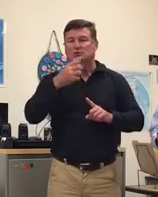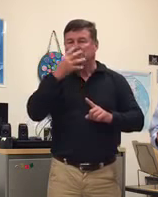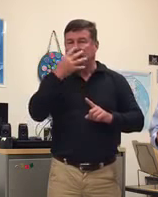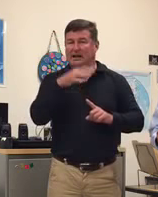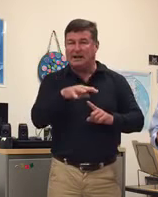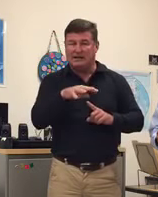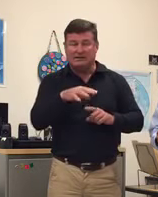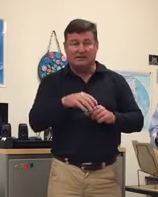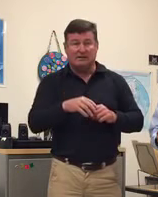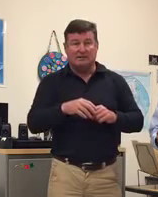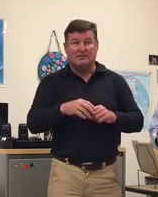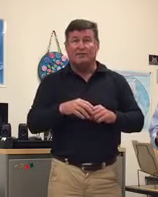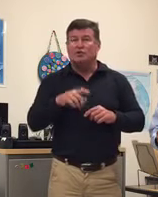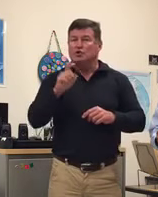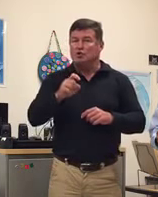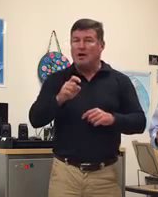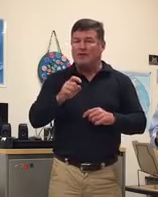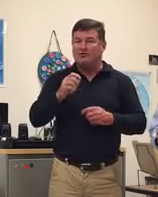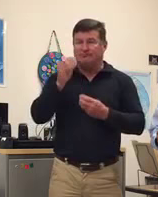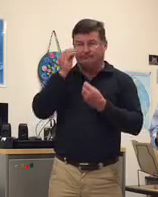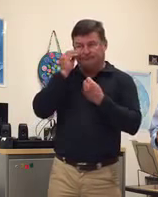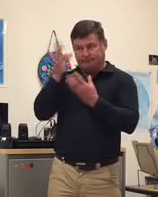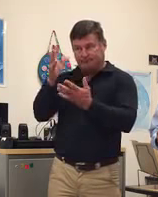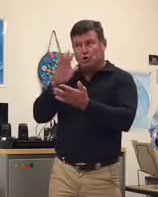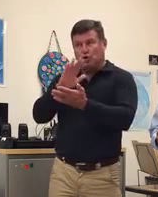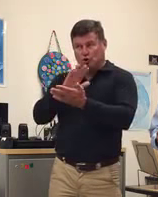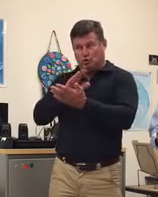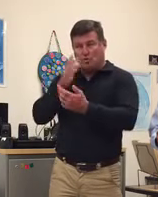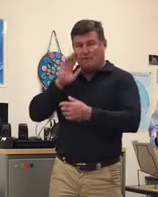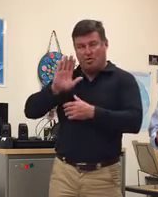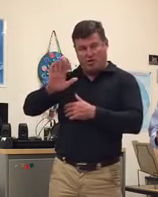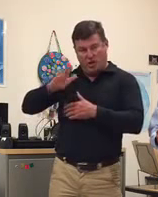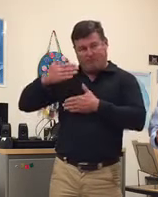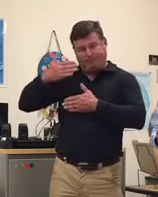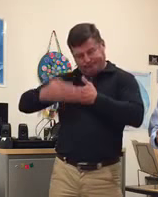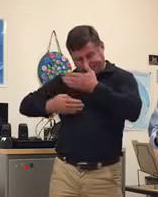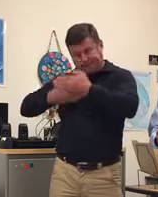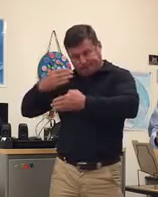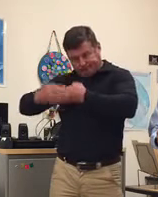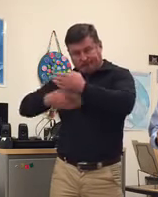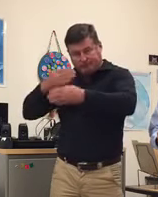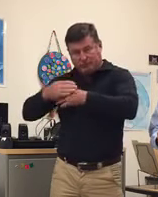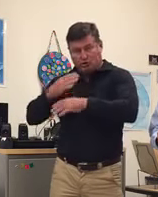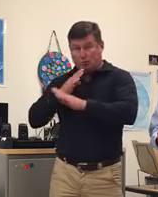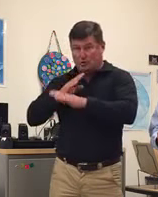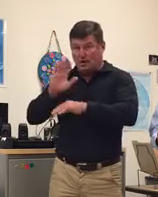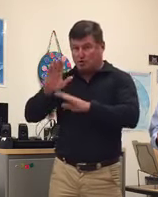abuse and neglect, this not just involves proper school district operations and